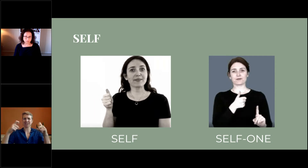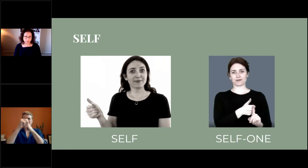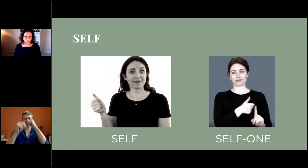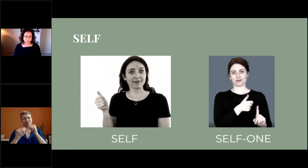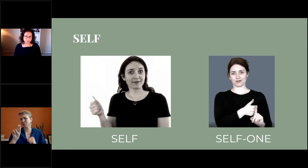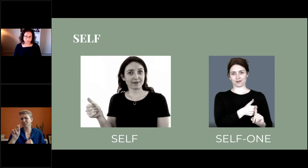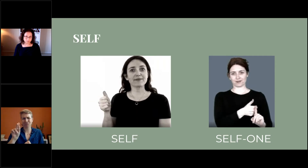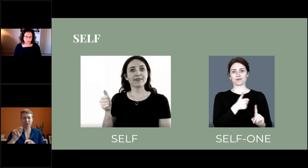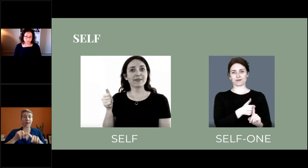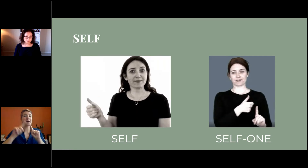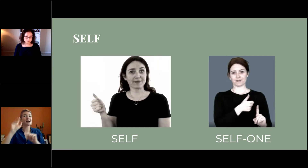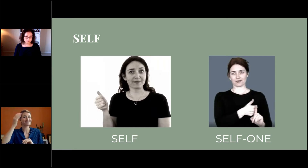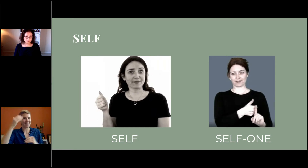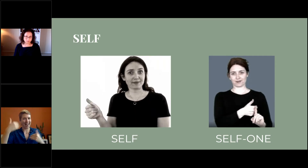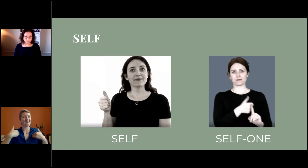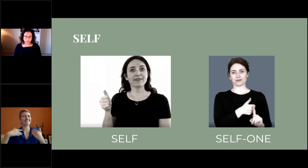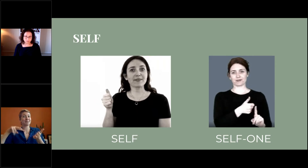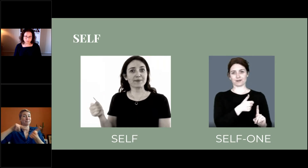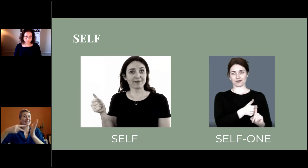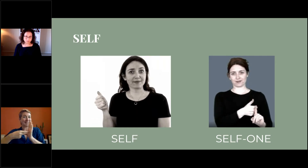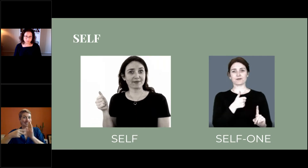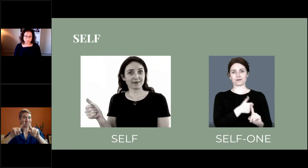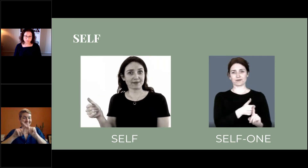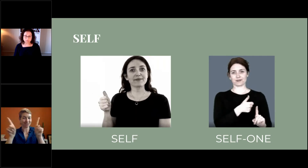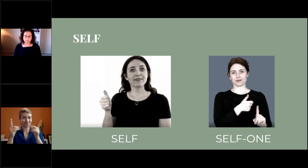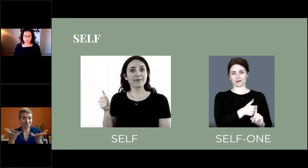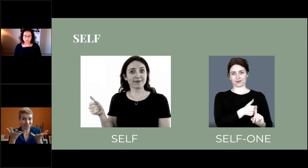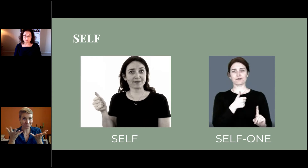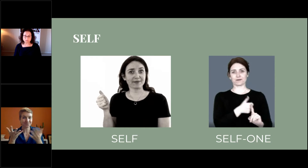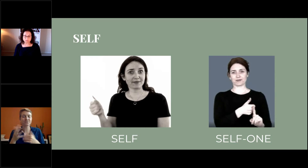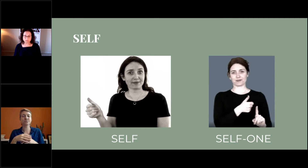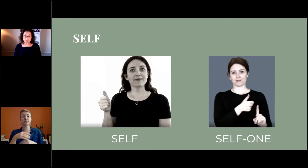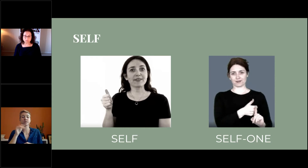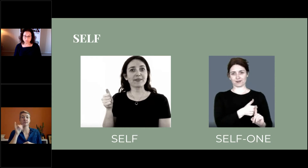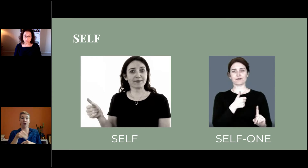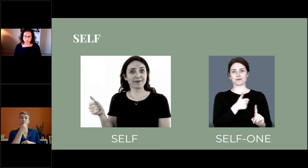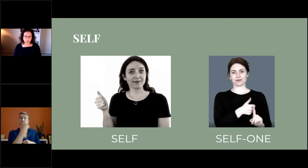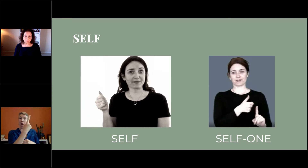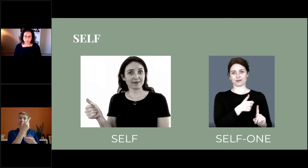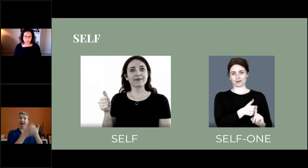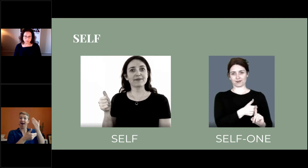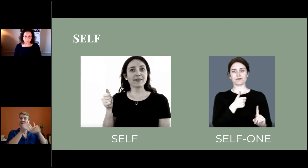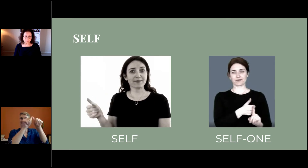They do not change syntactic structure, but they do seem to have different meanings.